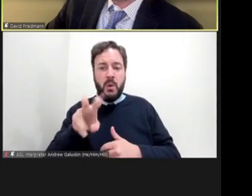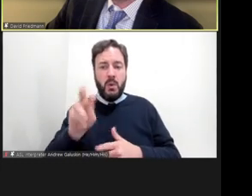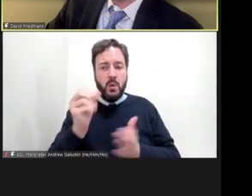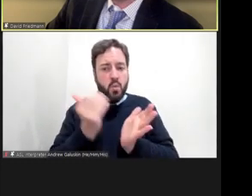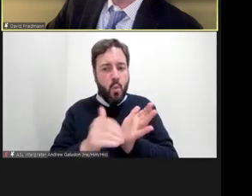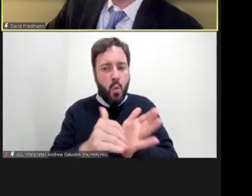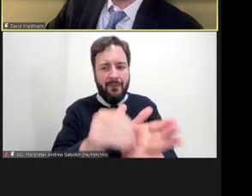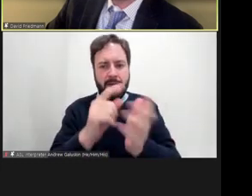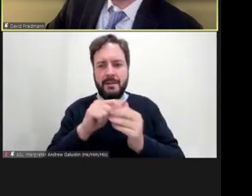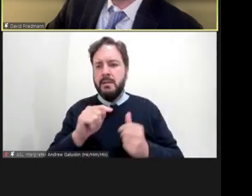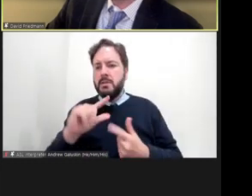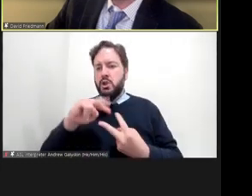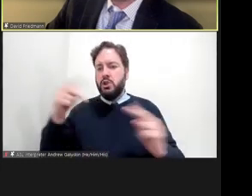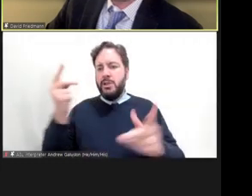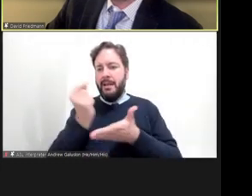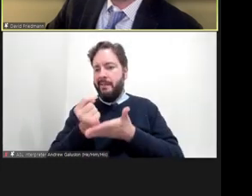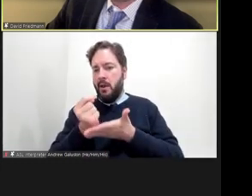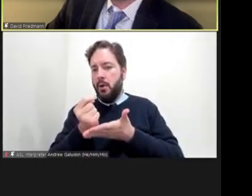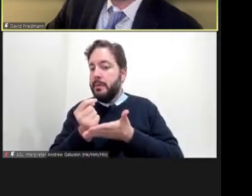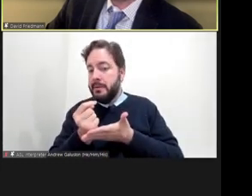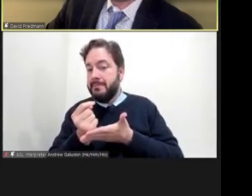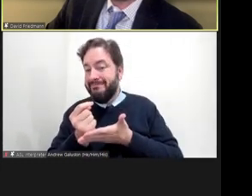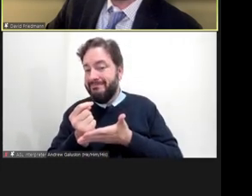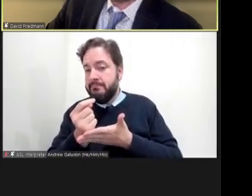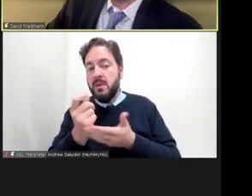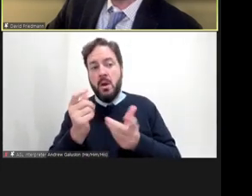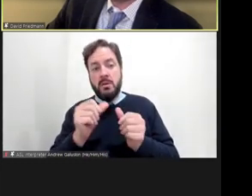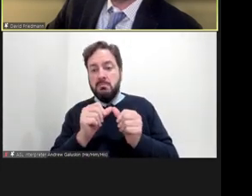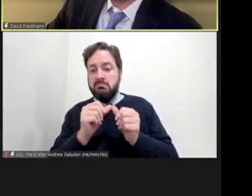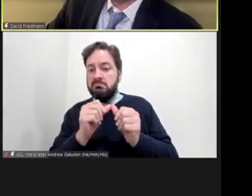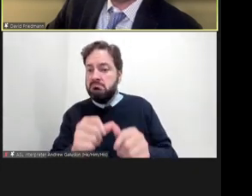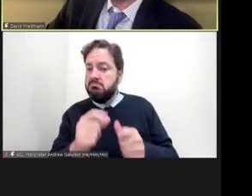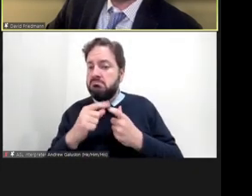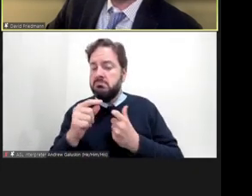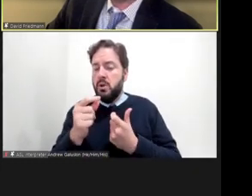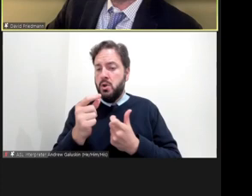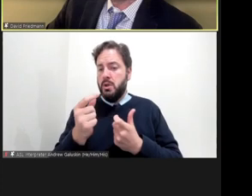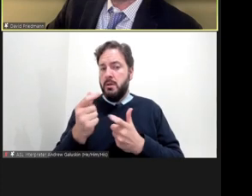And there are some ongoing gene therapy trials related to hearing loss that I wanted to just